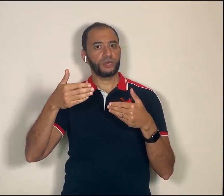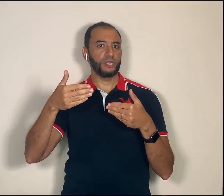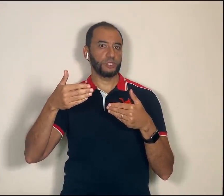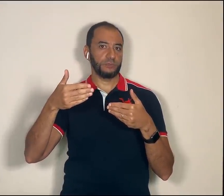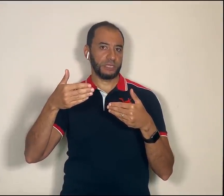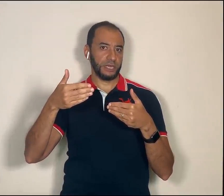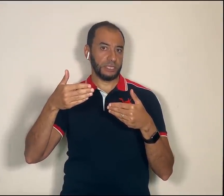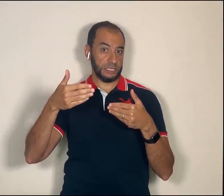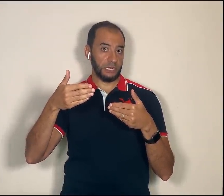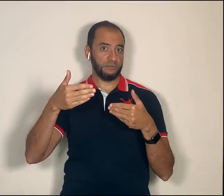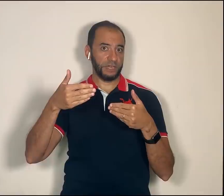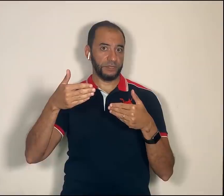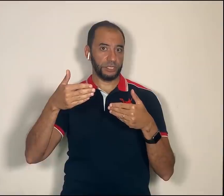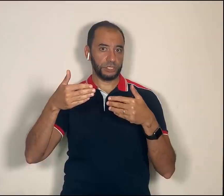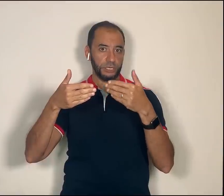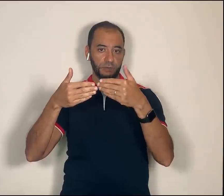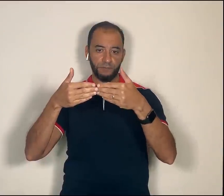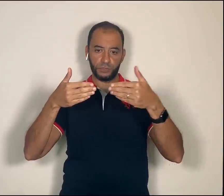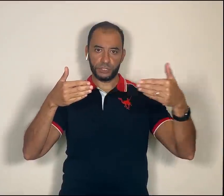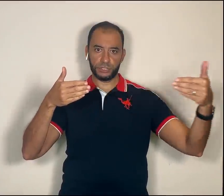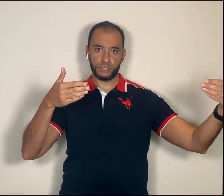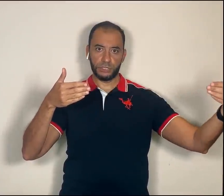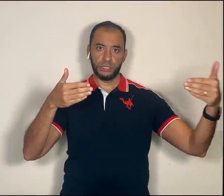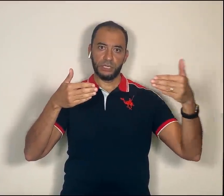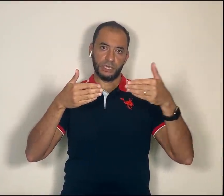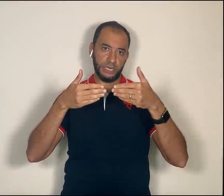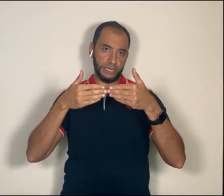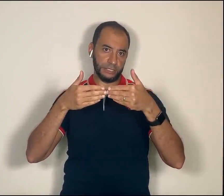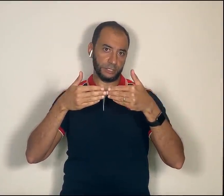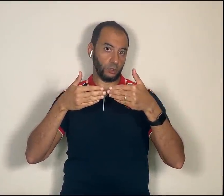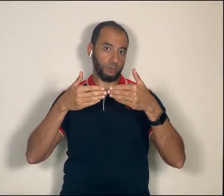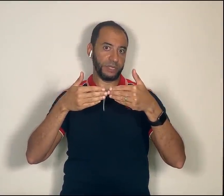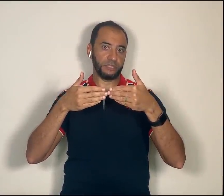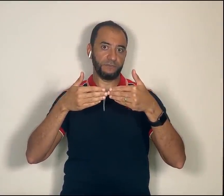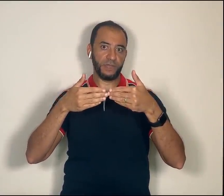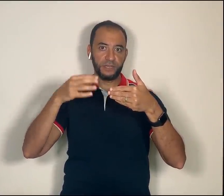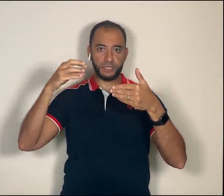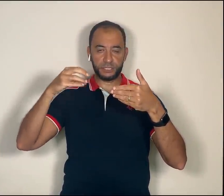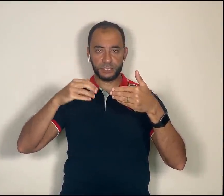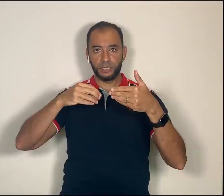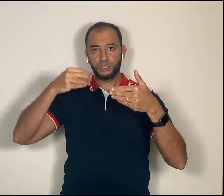organism that has an advantage, versus its competitive variance.